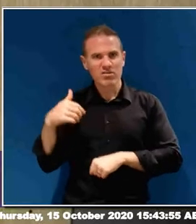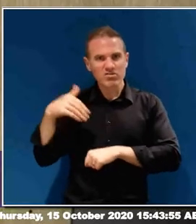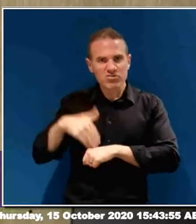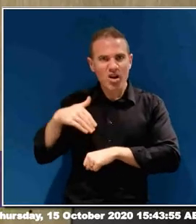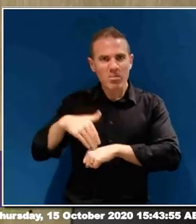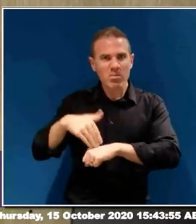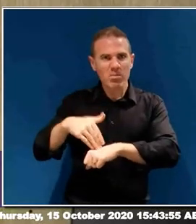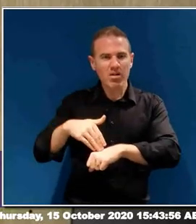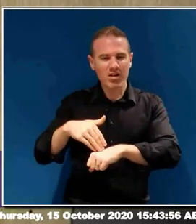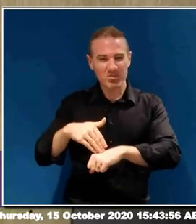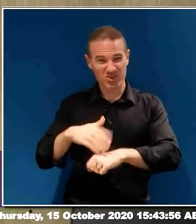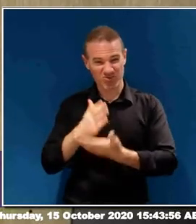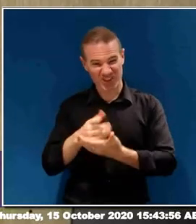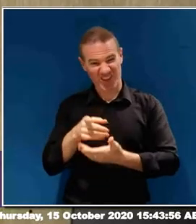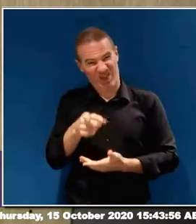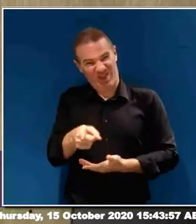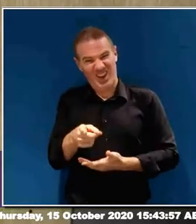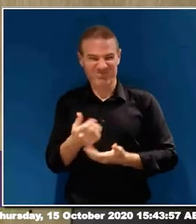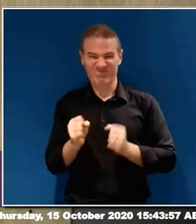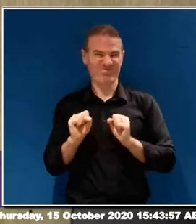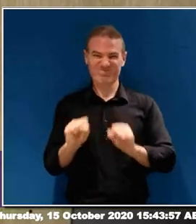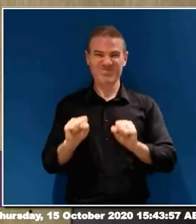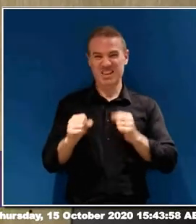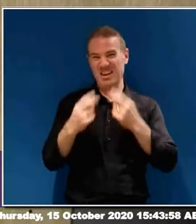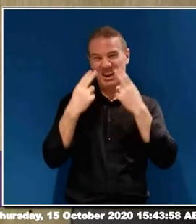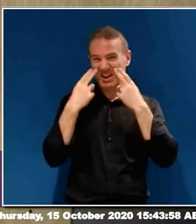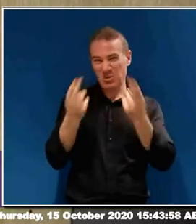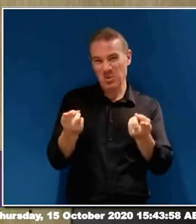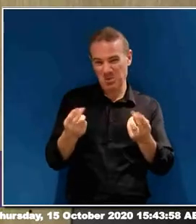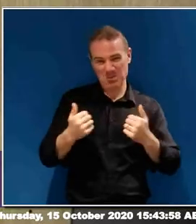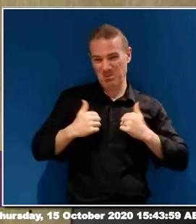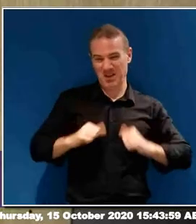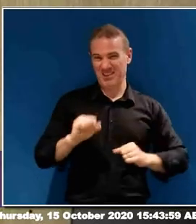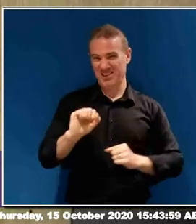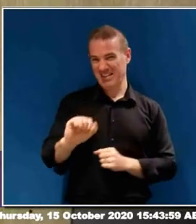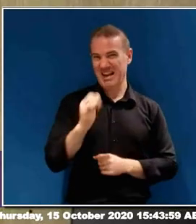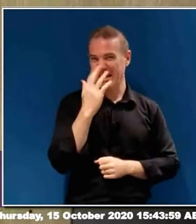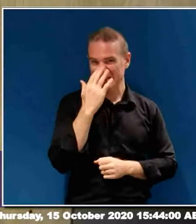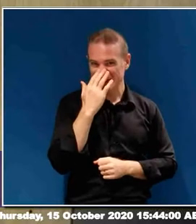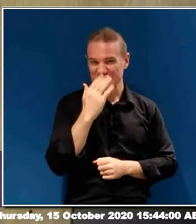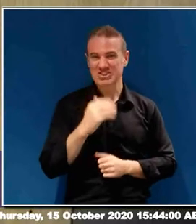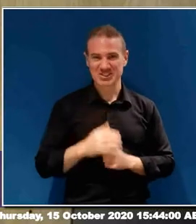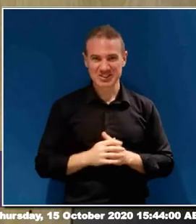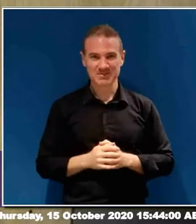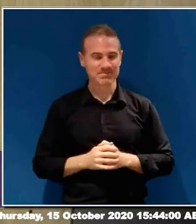We used to have, you know, a system of infants and focusing on